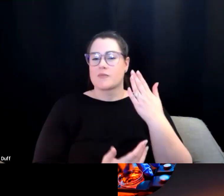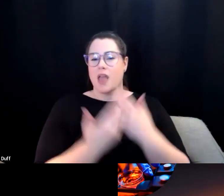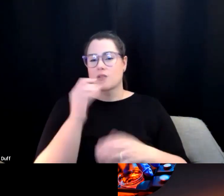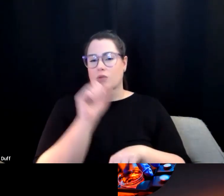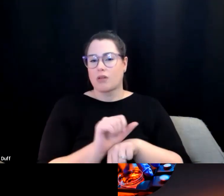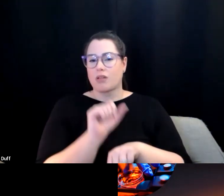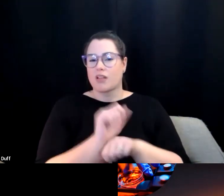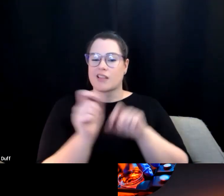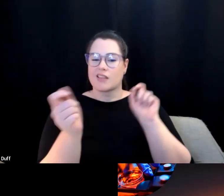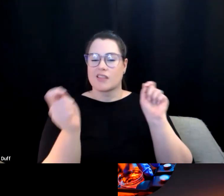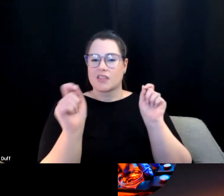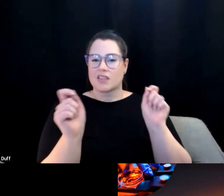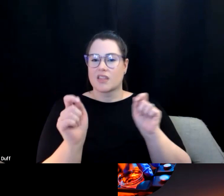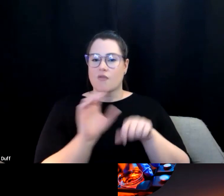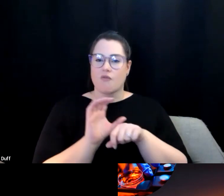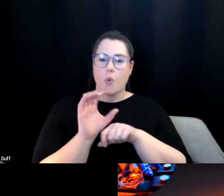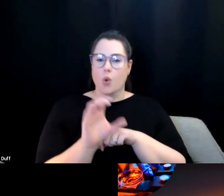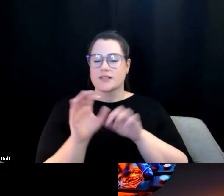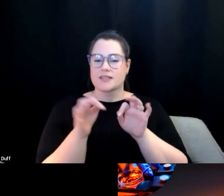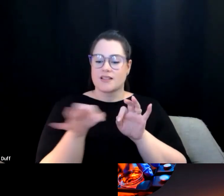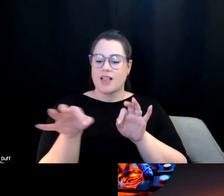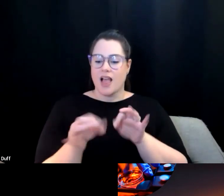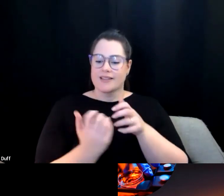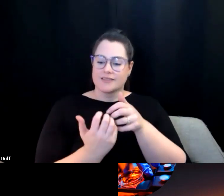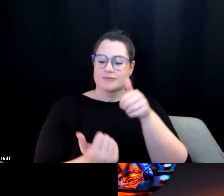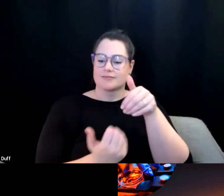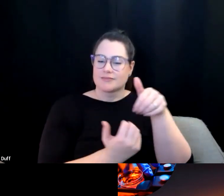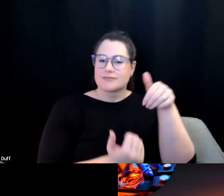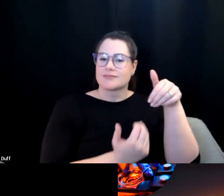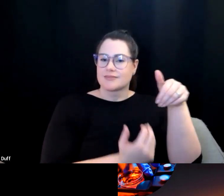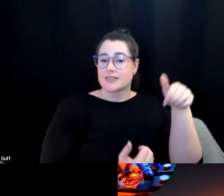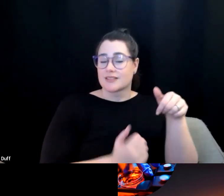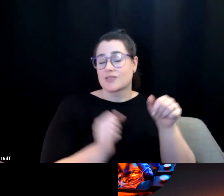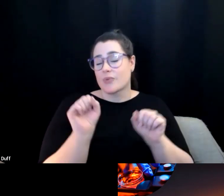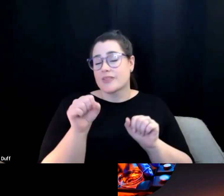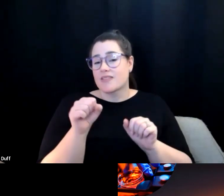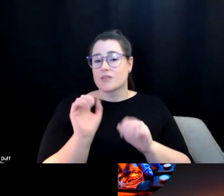and basically force the line spacing. So there is a way to overcome the warnings.